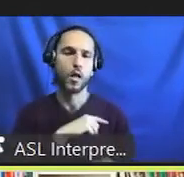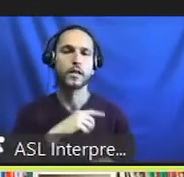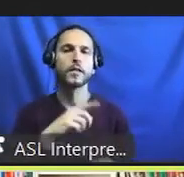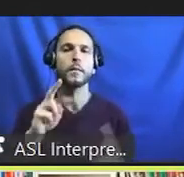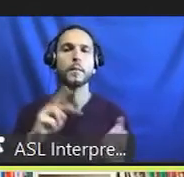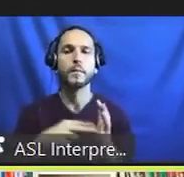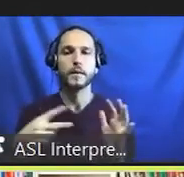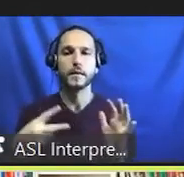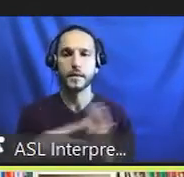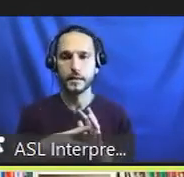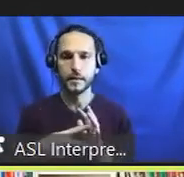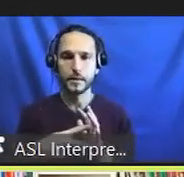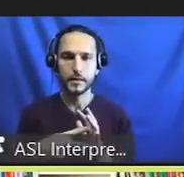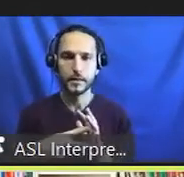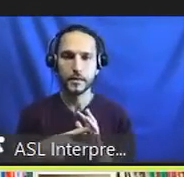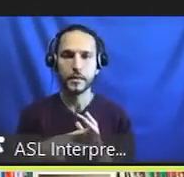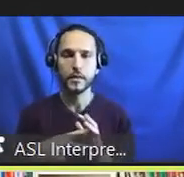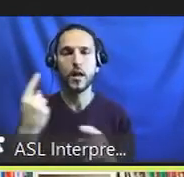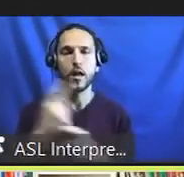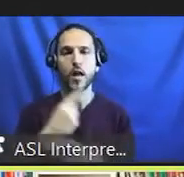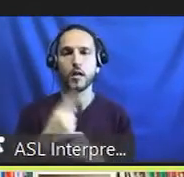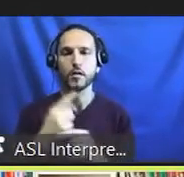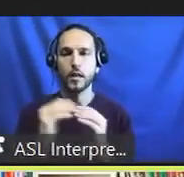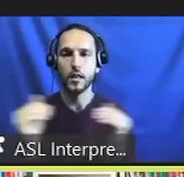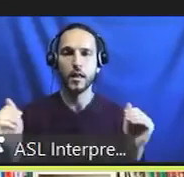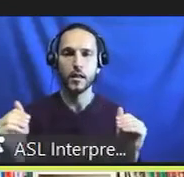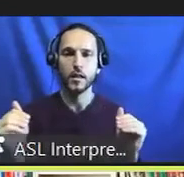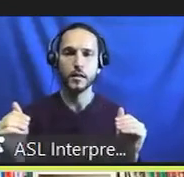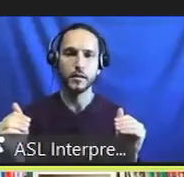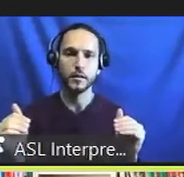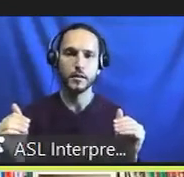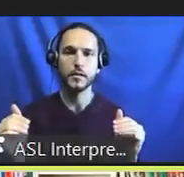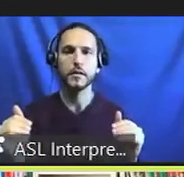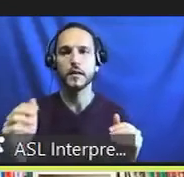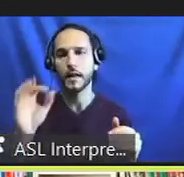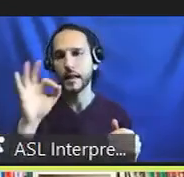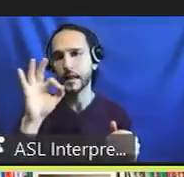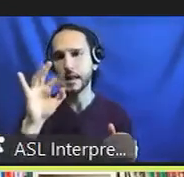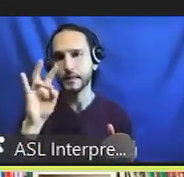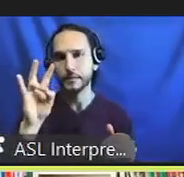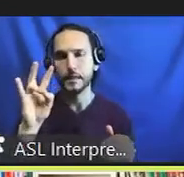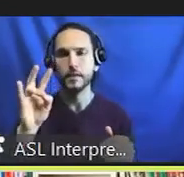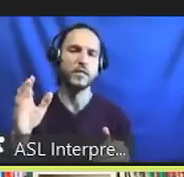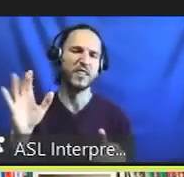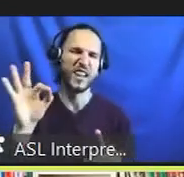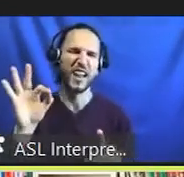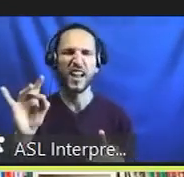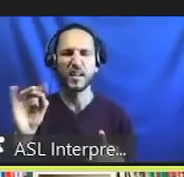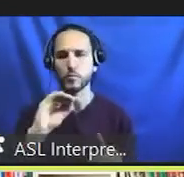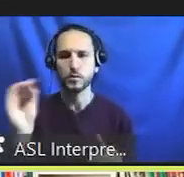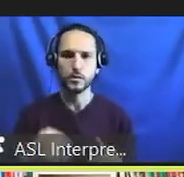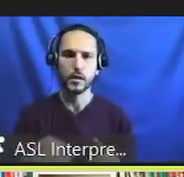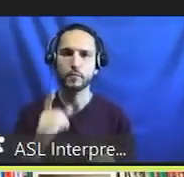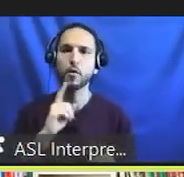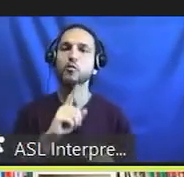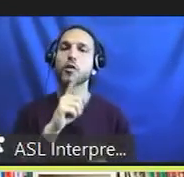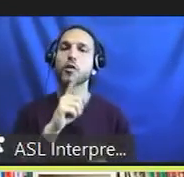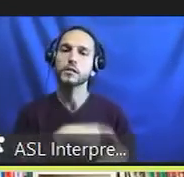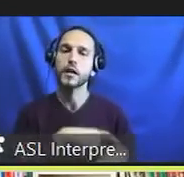refers to the accuracy level of no less than 97%, 98% for real-time captions.